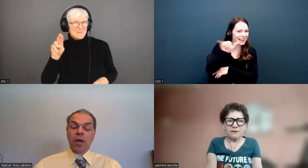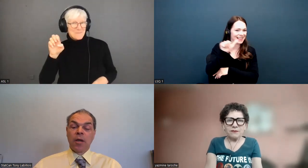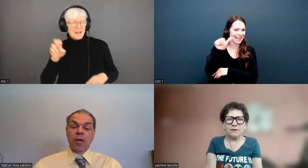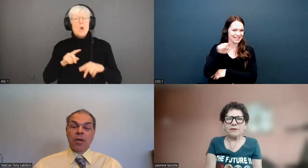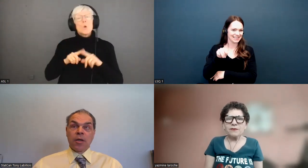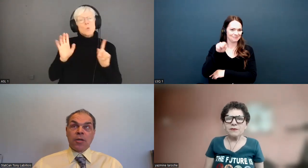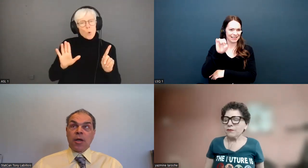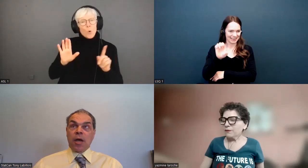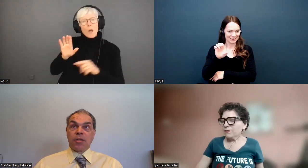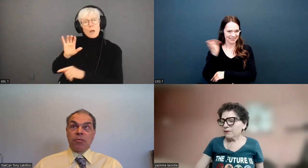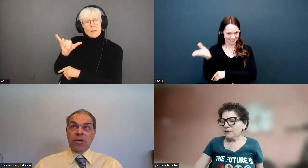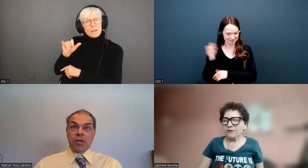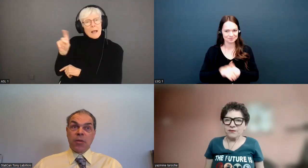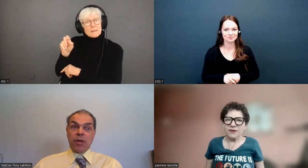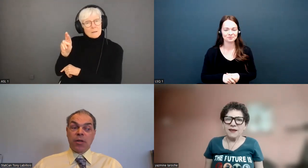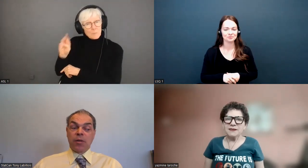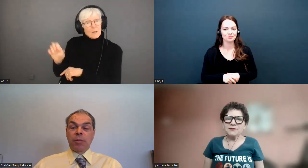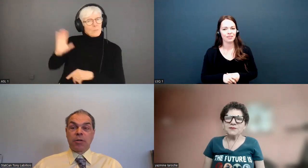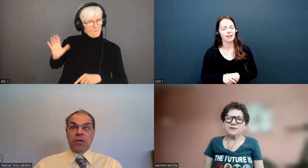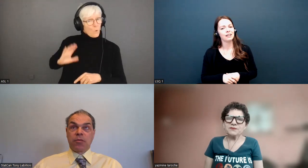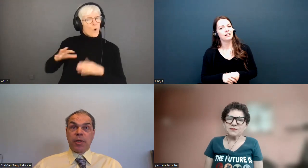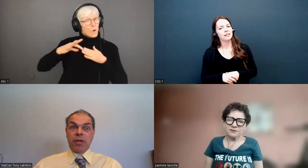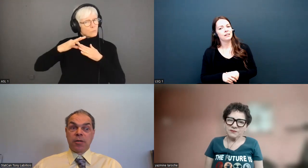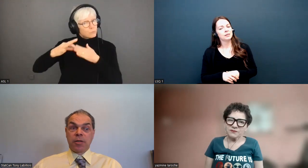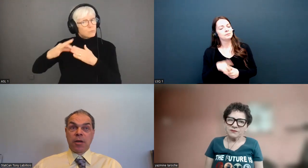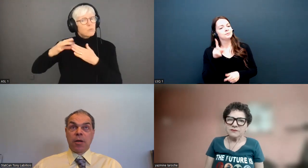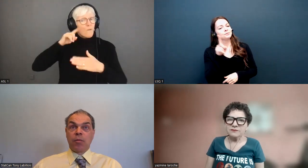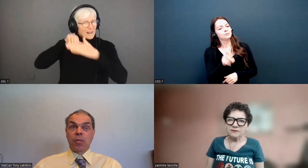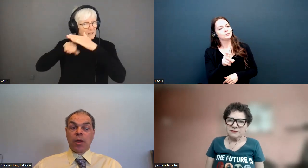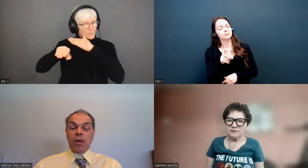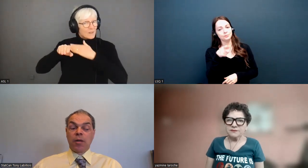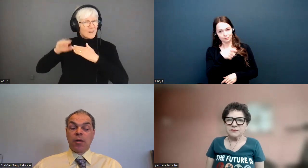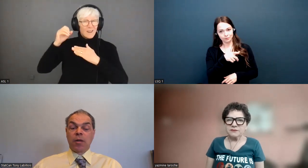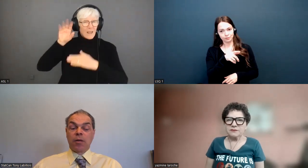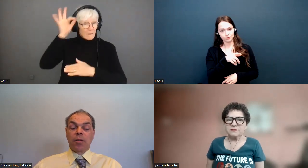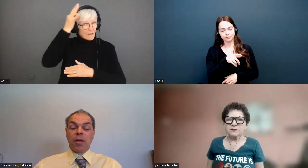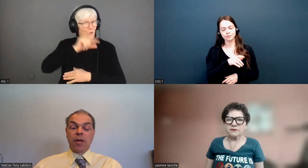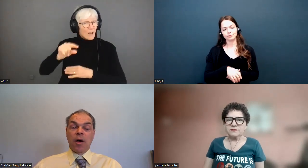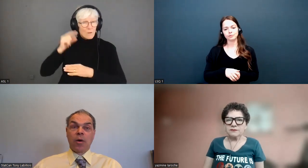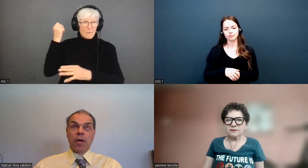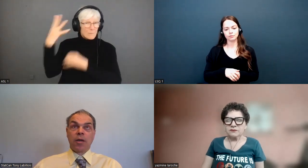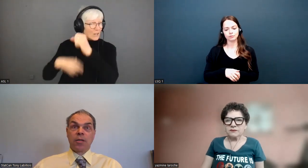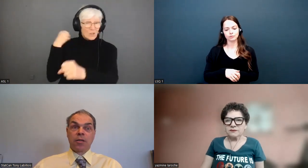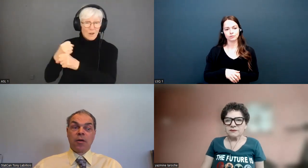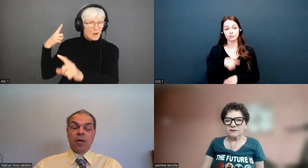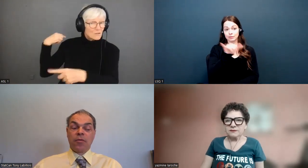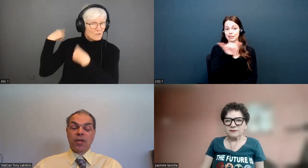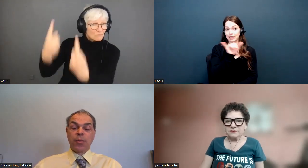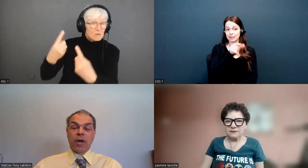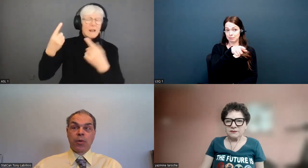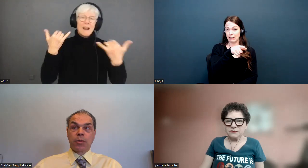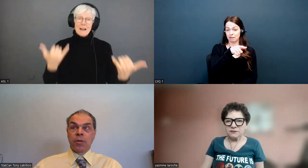when she was our champion in the public service for many years, and now is a very inspiring